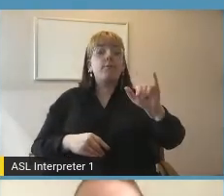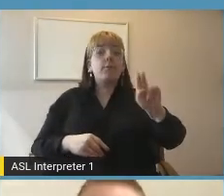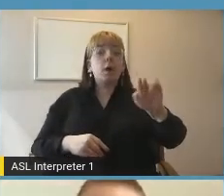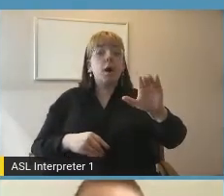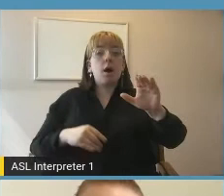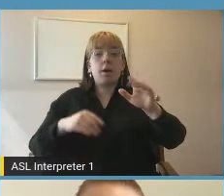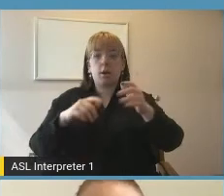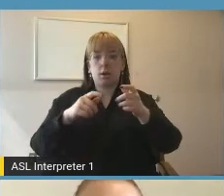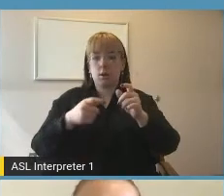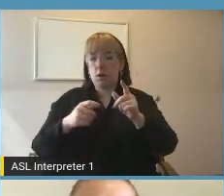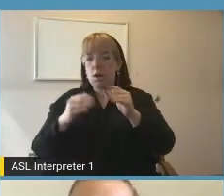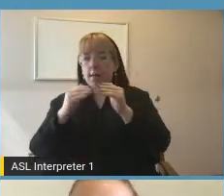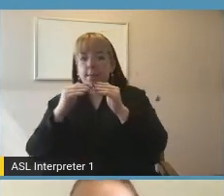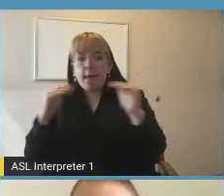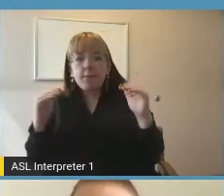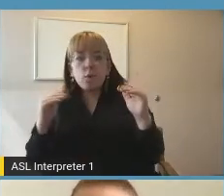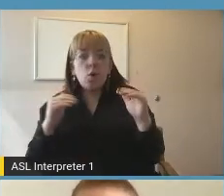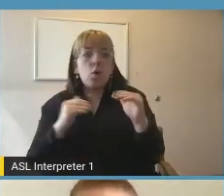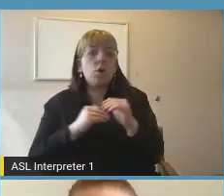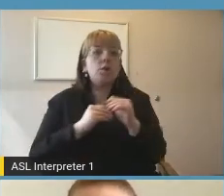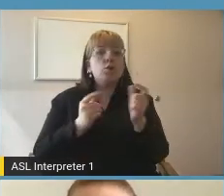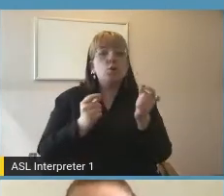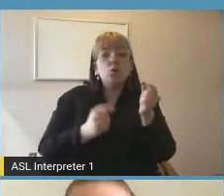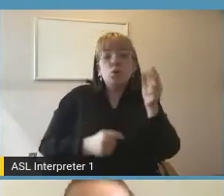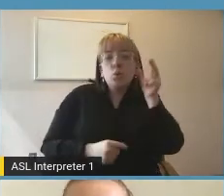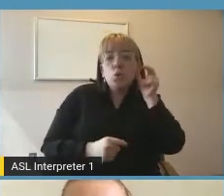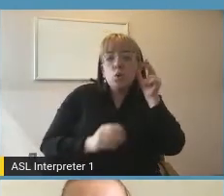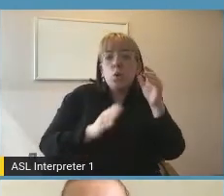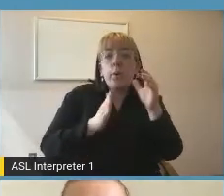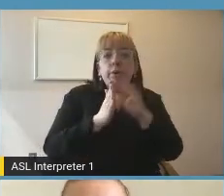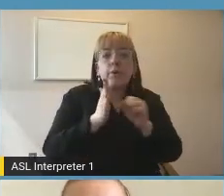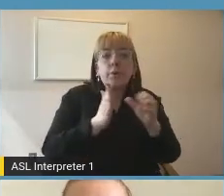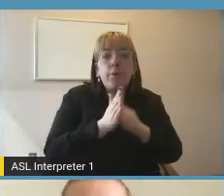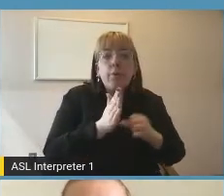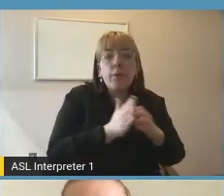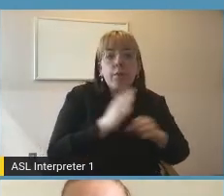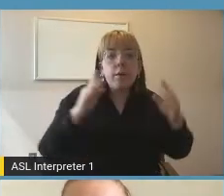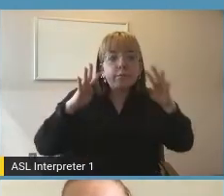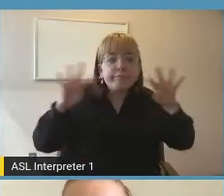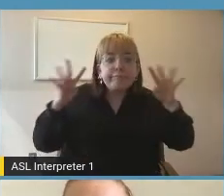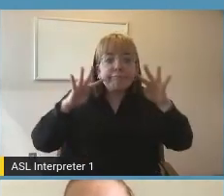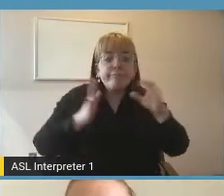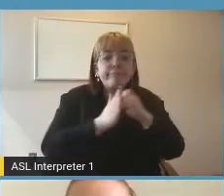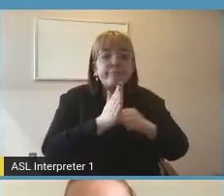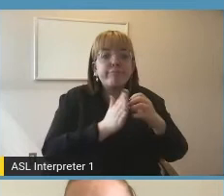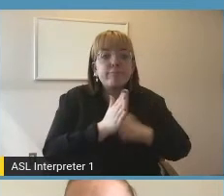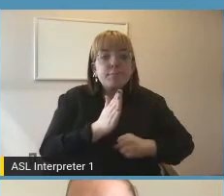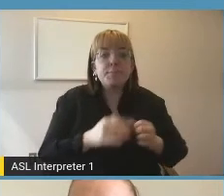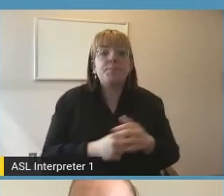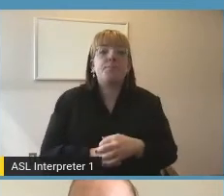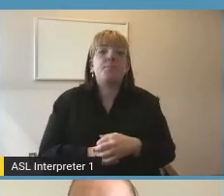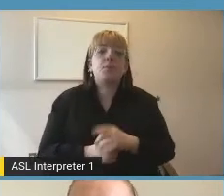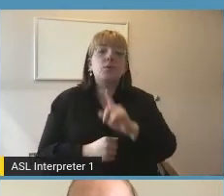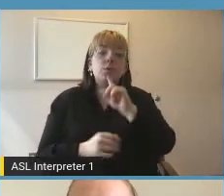will level it, do your noise removal, and all of that and it is a very simple tool to